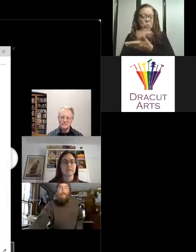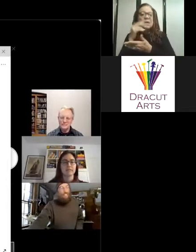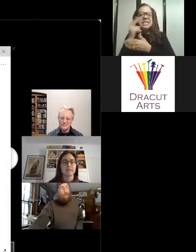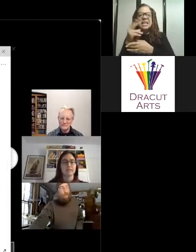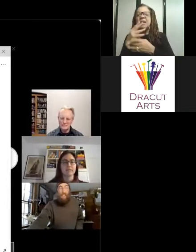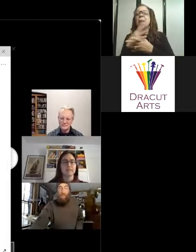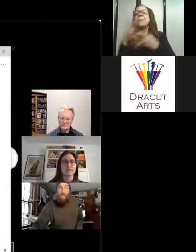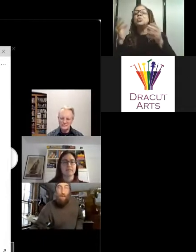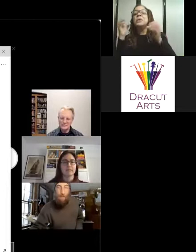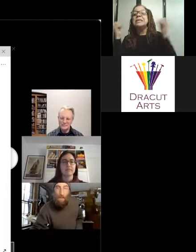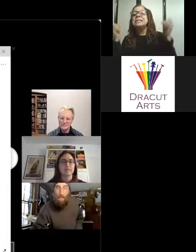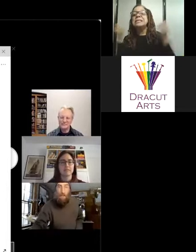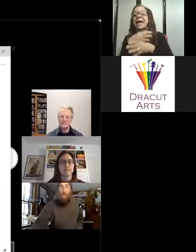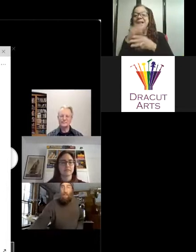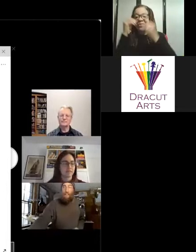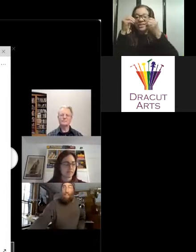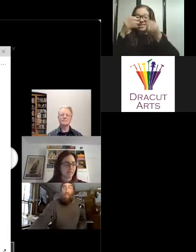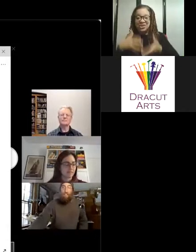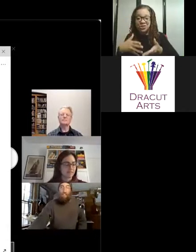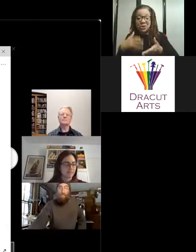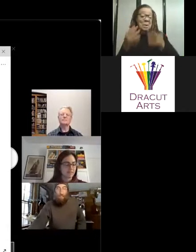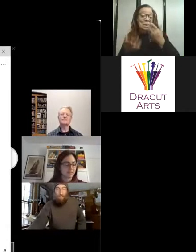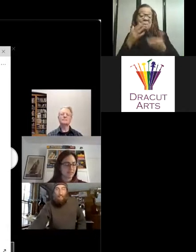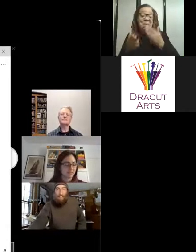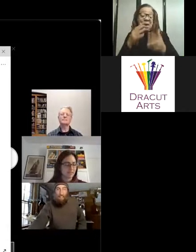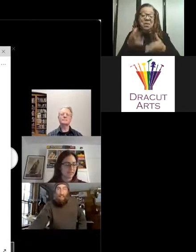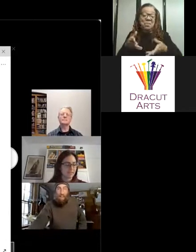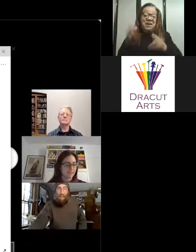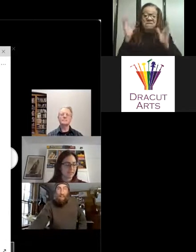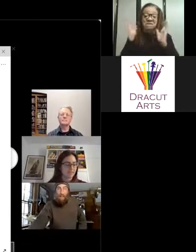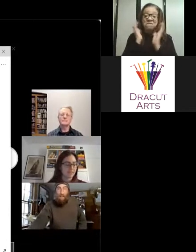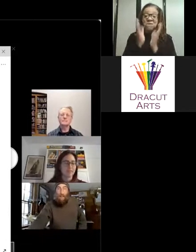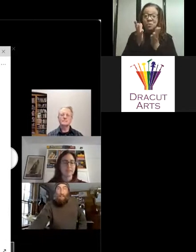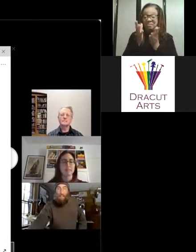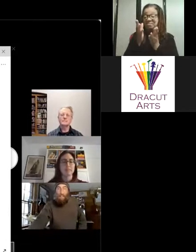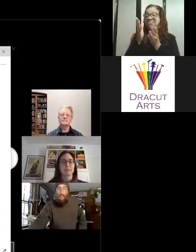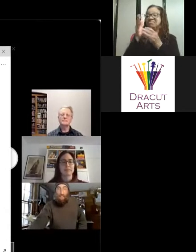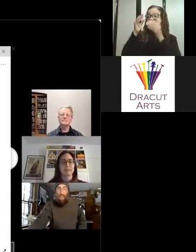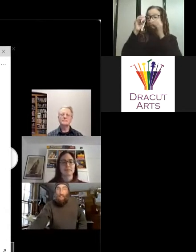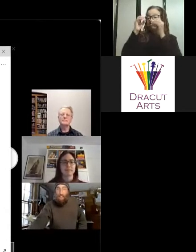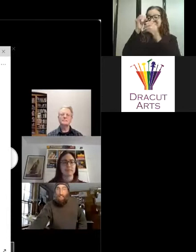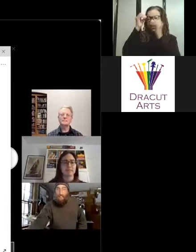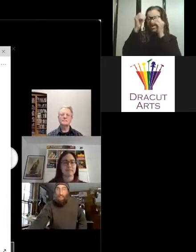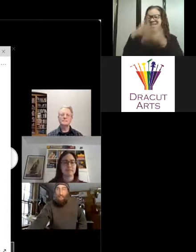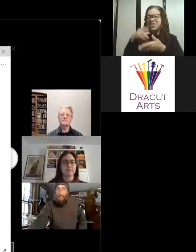let's see if we can get him to jump out of the window again, that was so funny! There the master and not the scholars